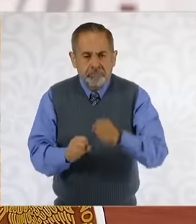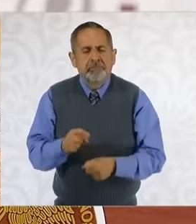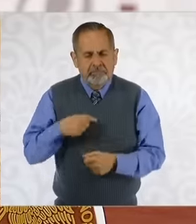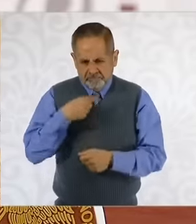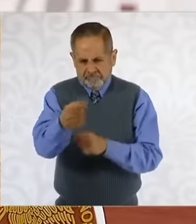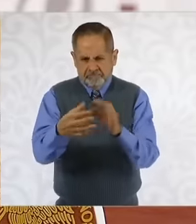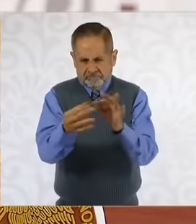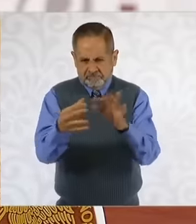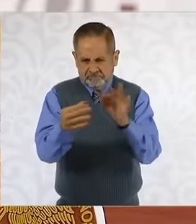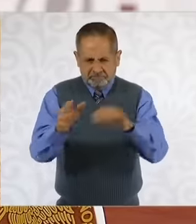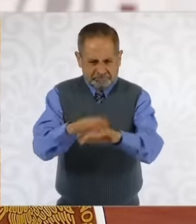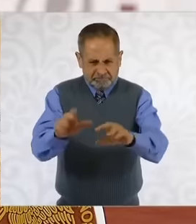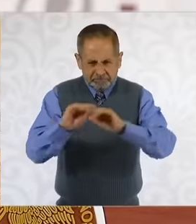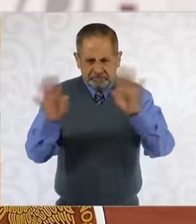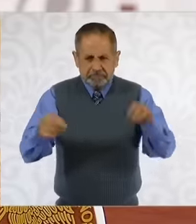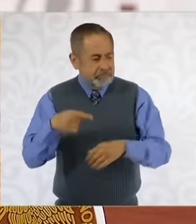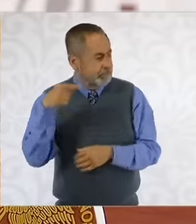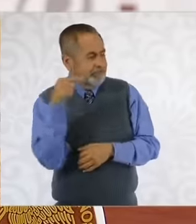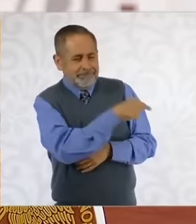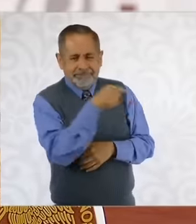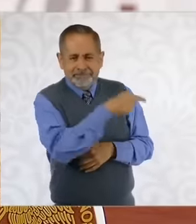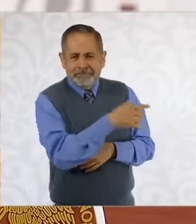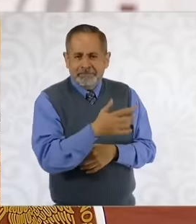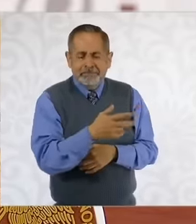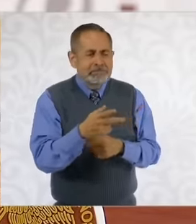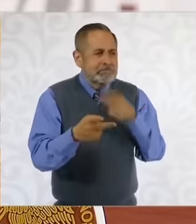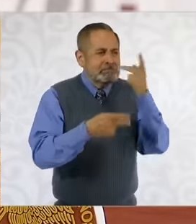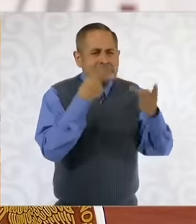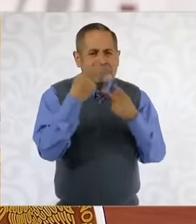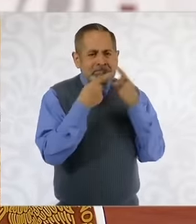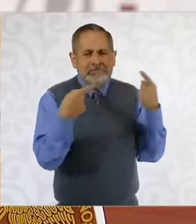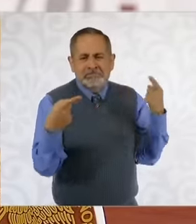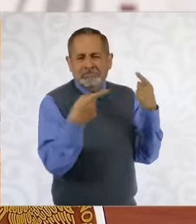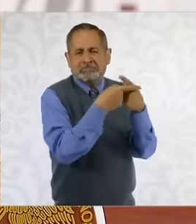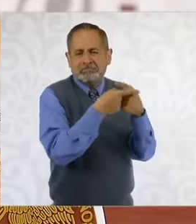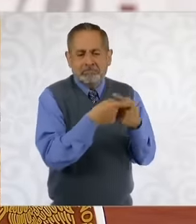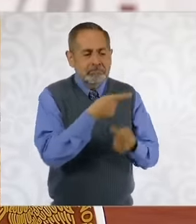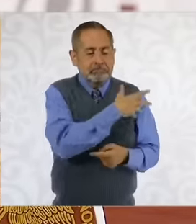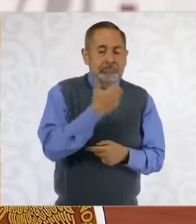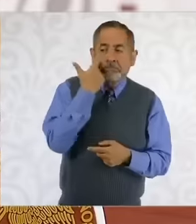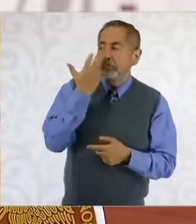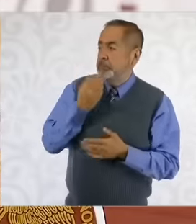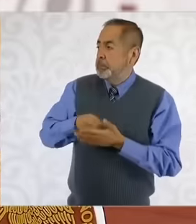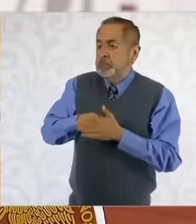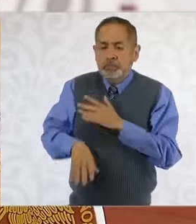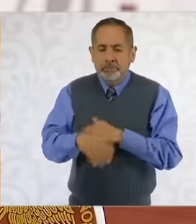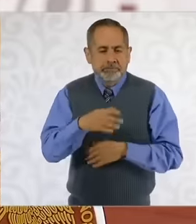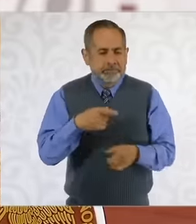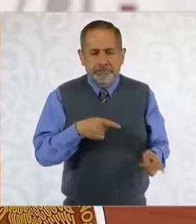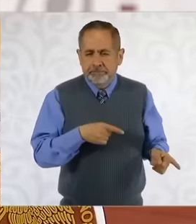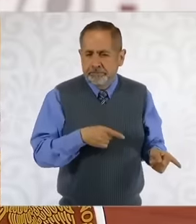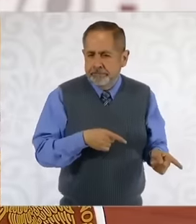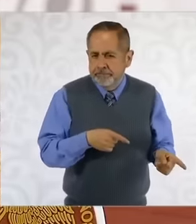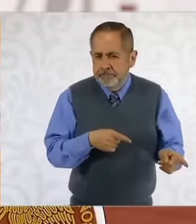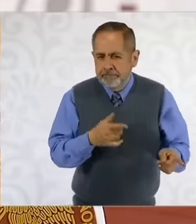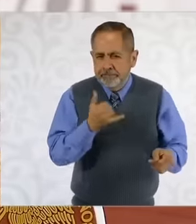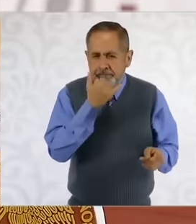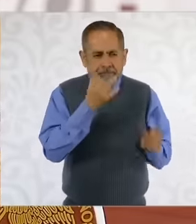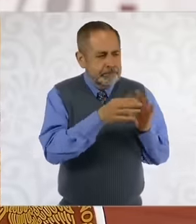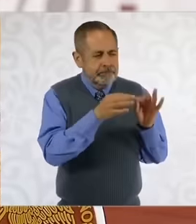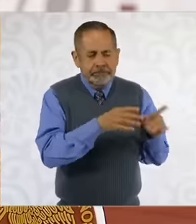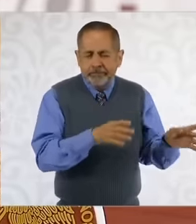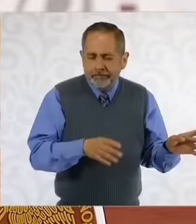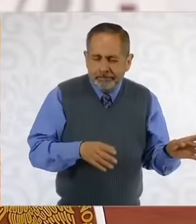that is being ignored today, omitted, I would like to think recklessly and not maliciously